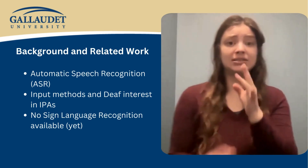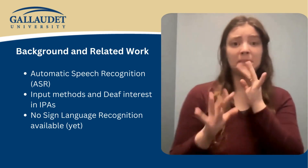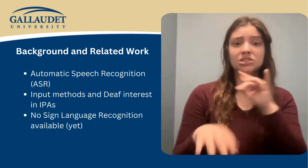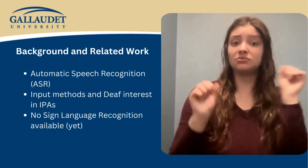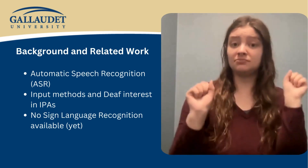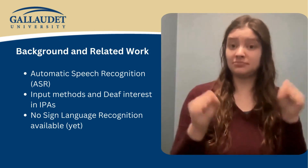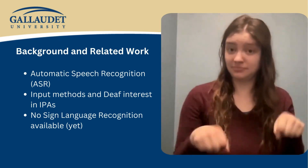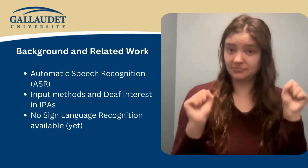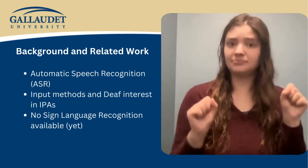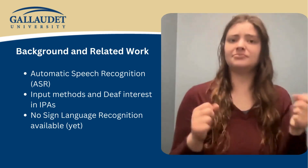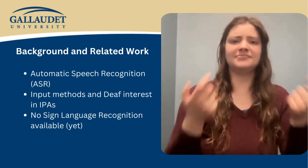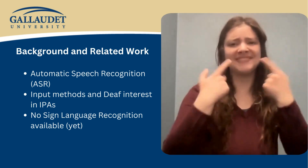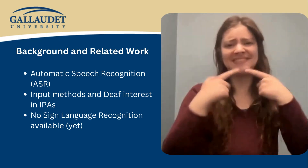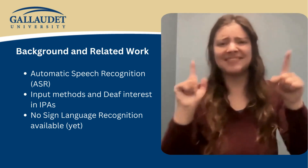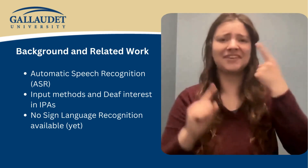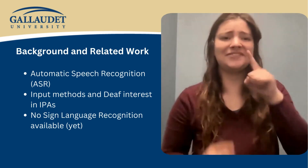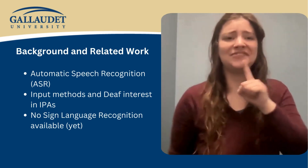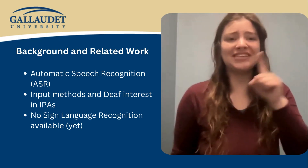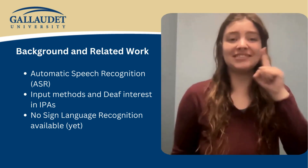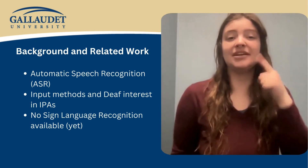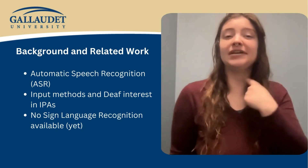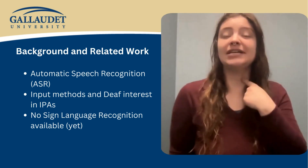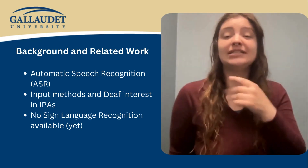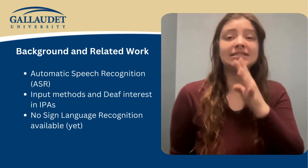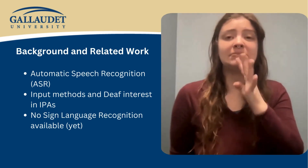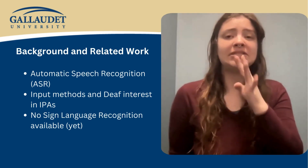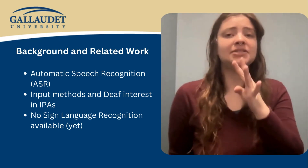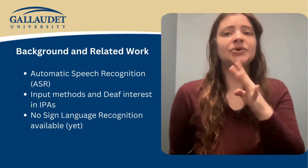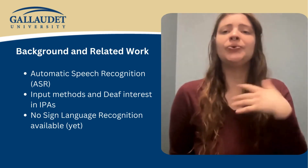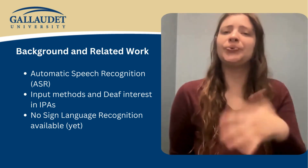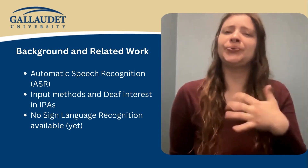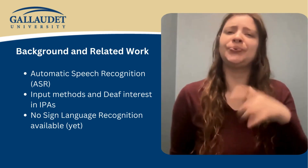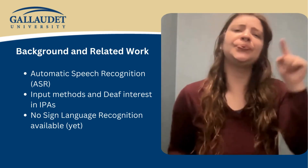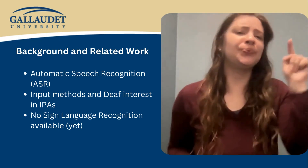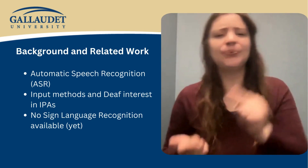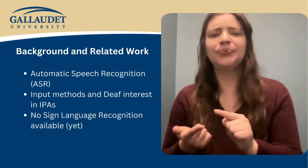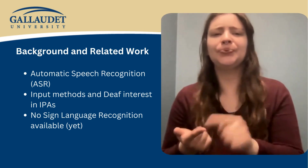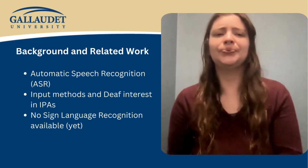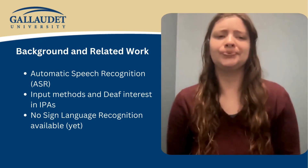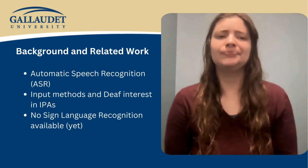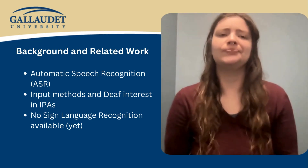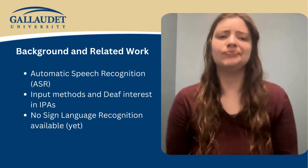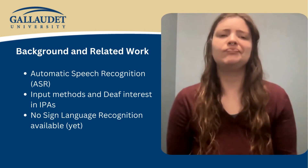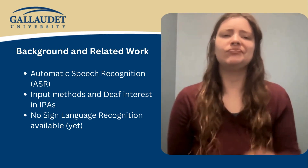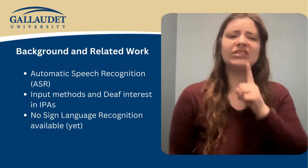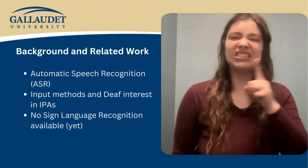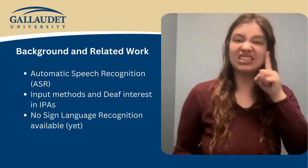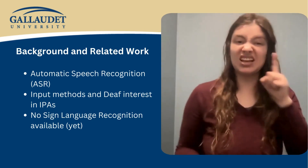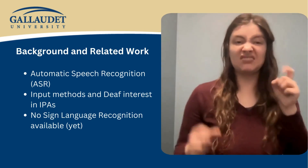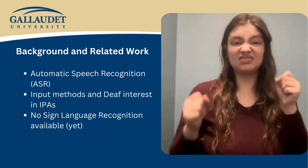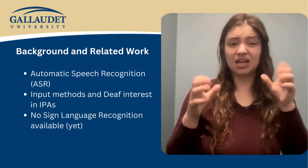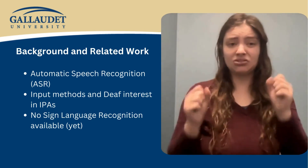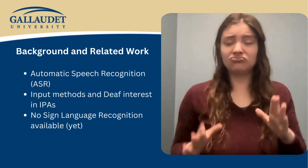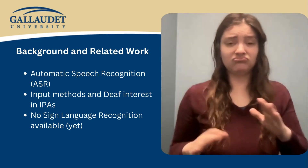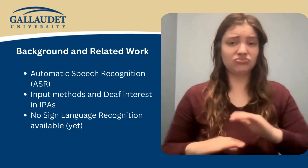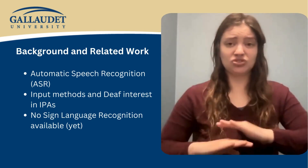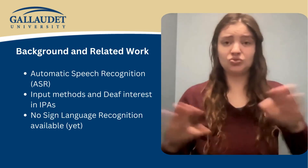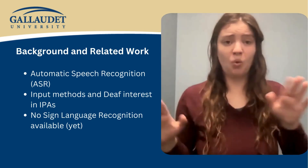method for many deaf and hard of hearing people. ASR enables IPAs to understand spoken commands,